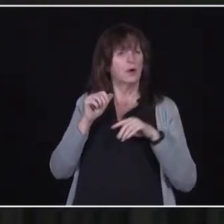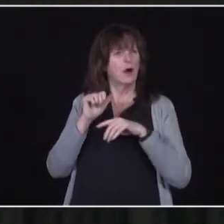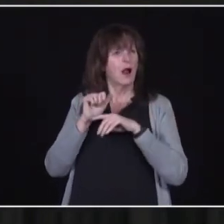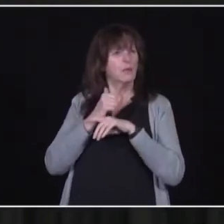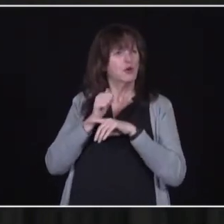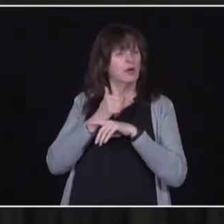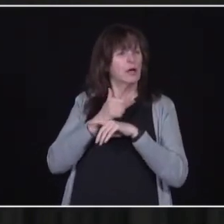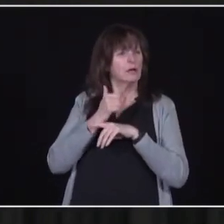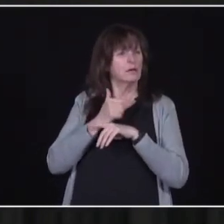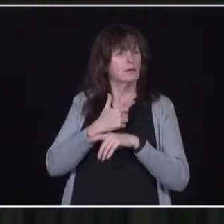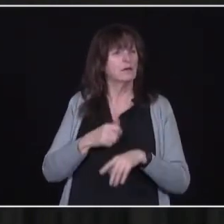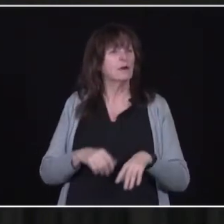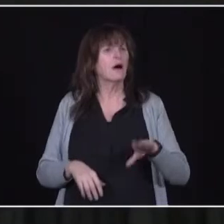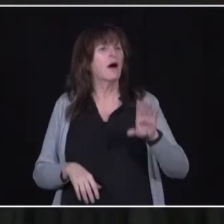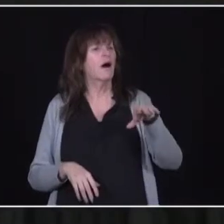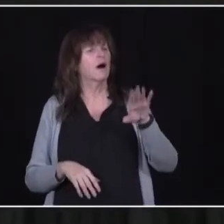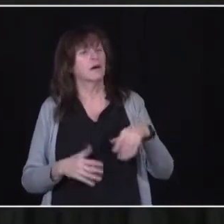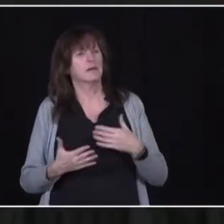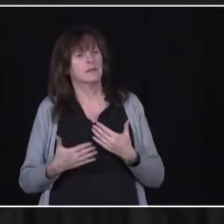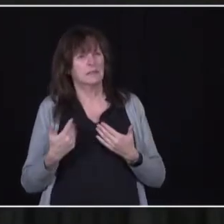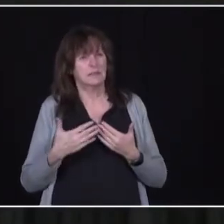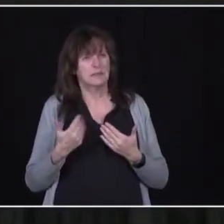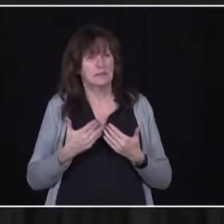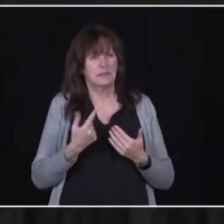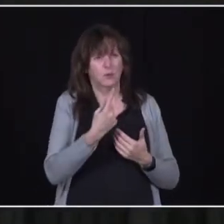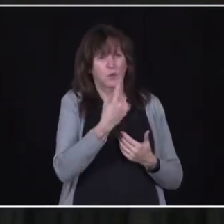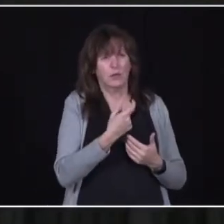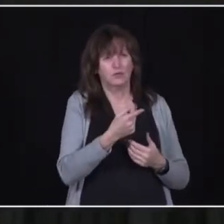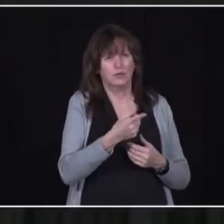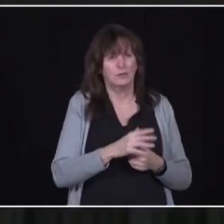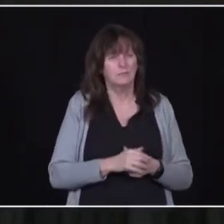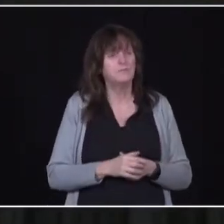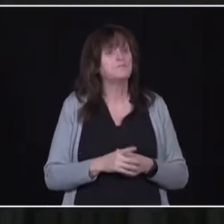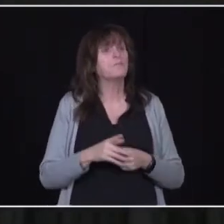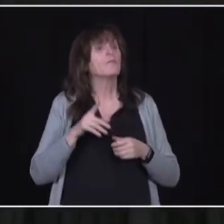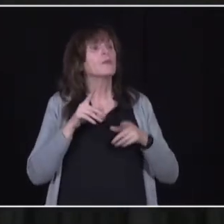delay for 80-year-olds in Ontario than there are for people let's say in Alberta?